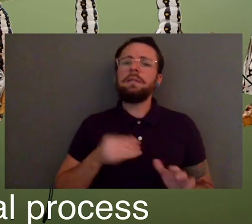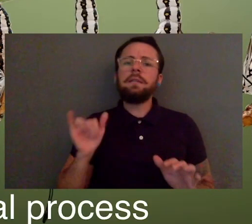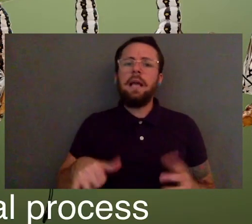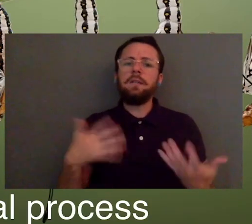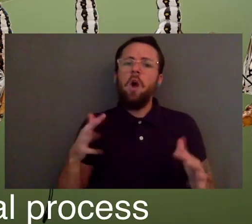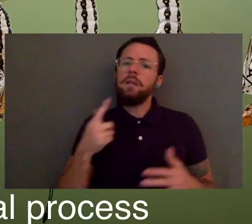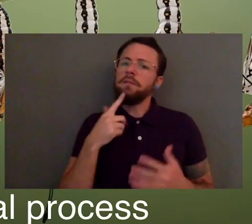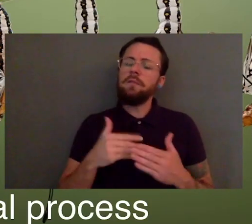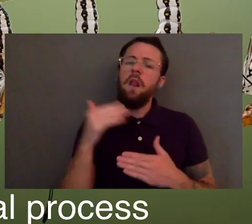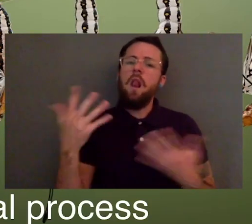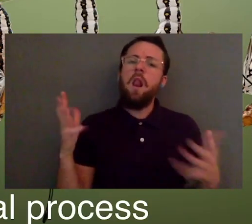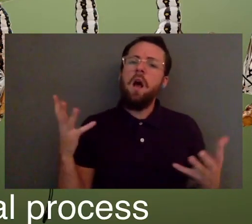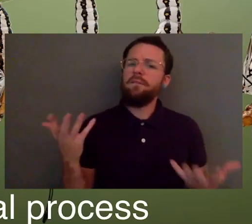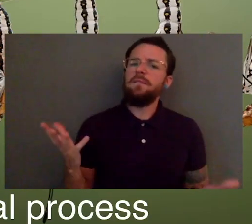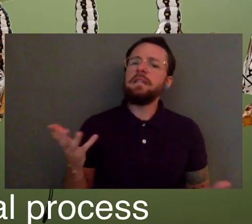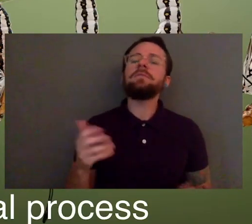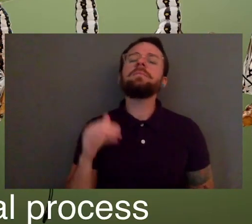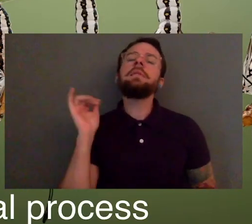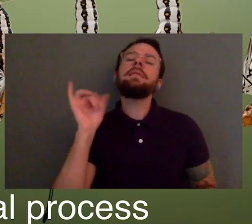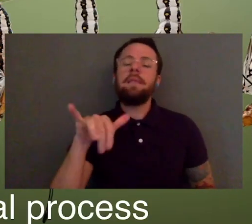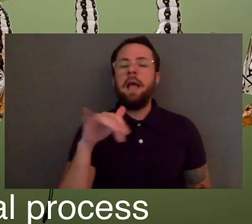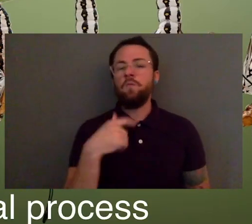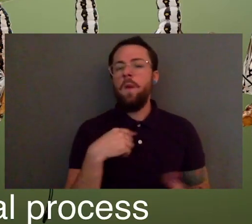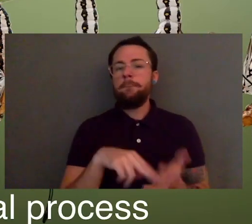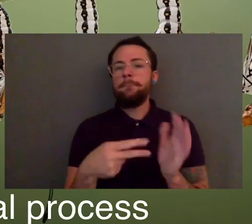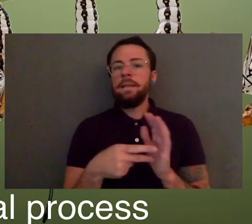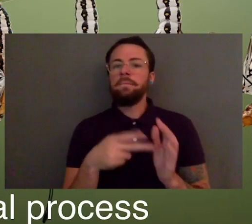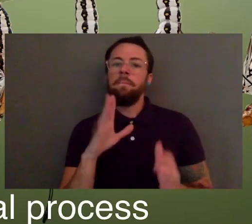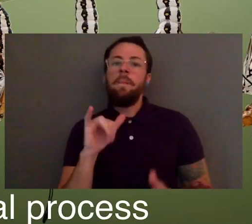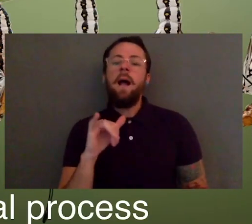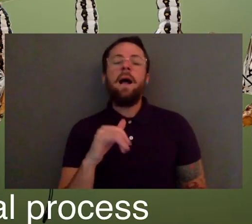So don't ask people what they did or didn't do, what they have done.